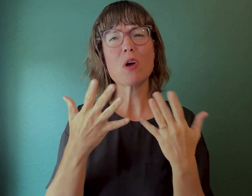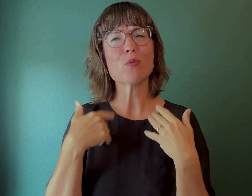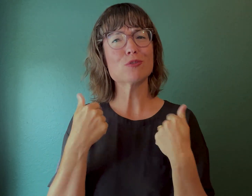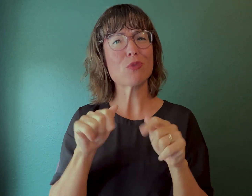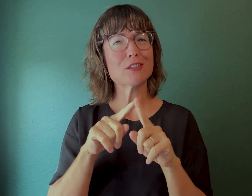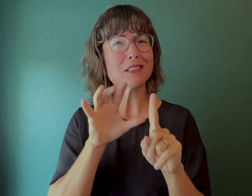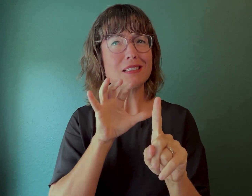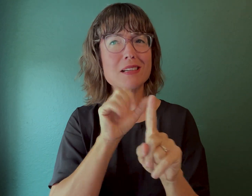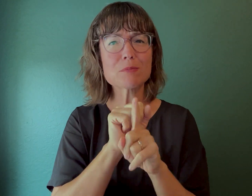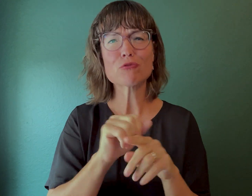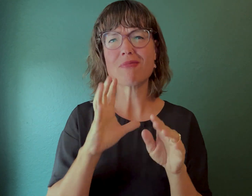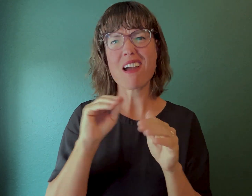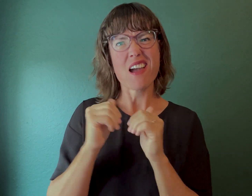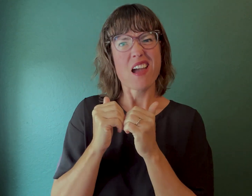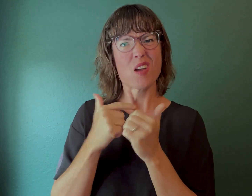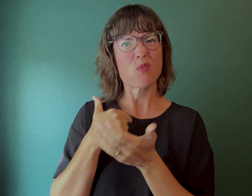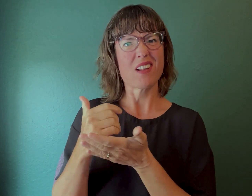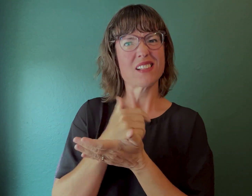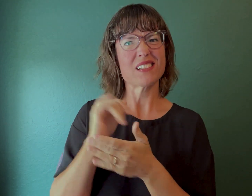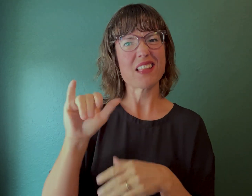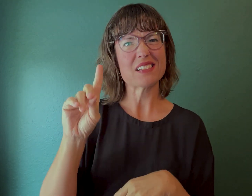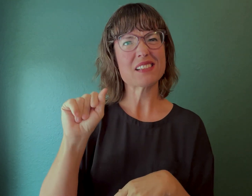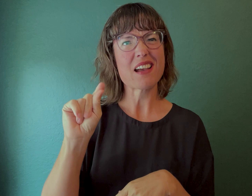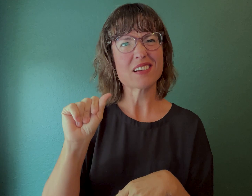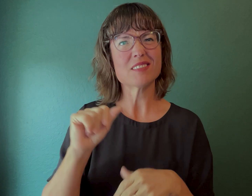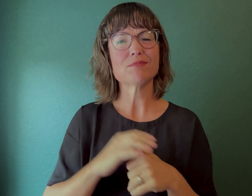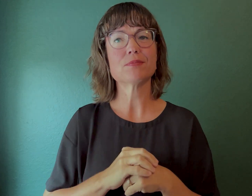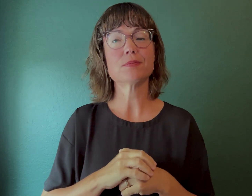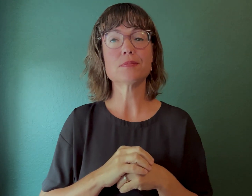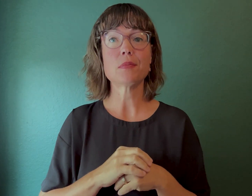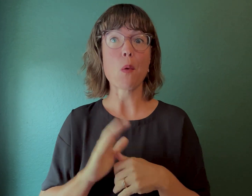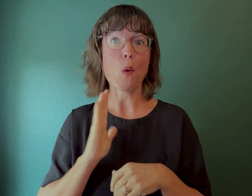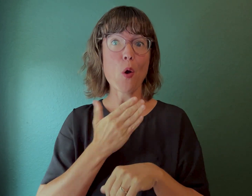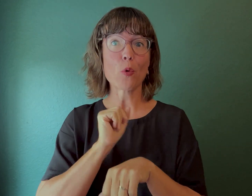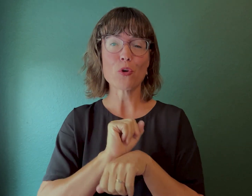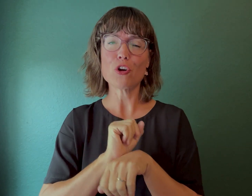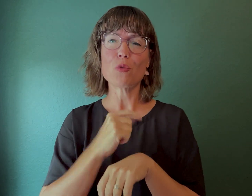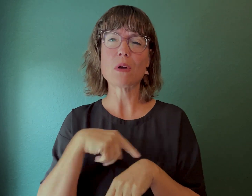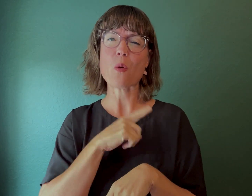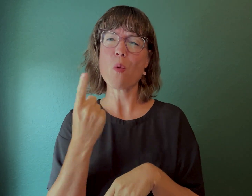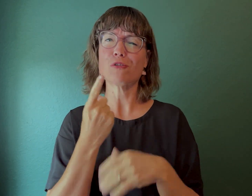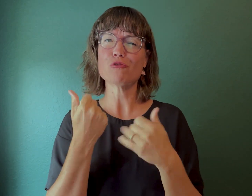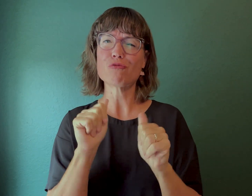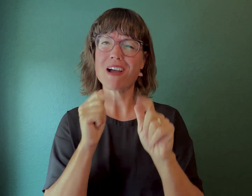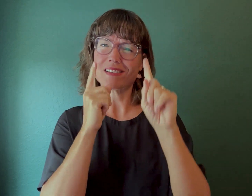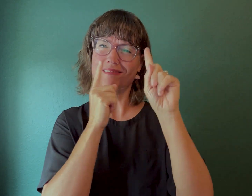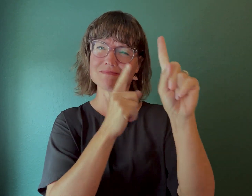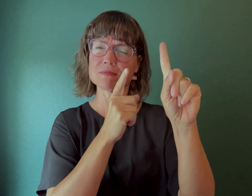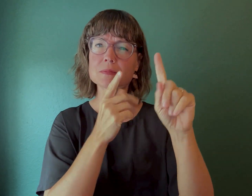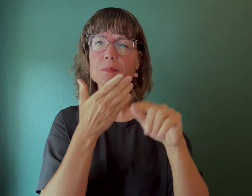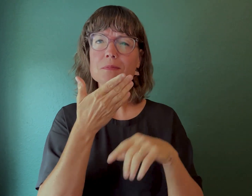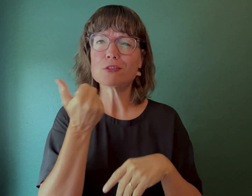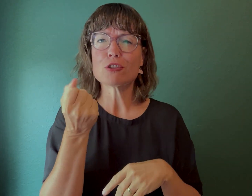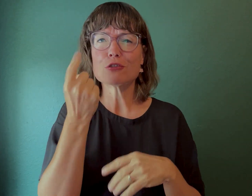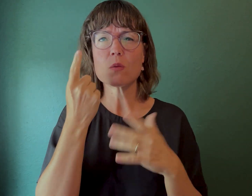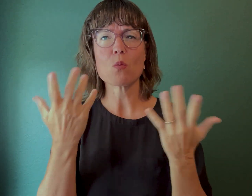what it is we are trying to capture, and how we collect data. In our work, we continuously aim to better understand